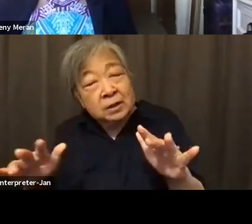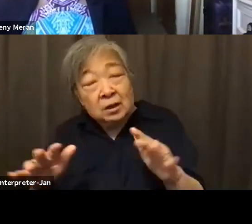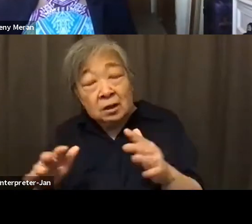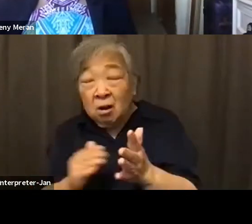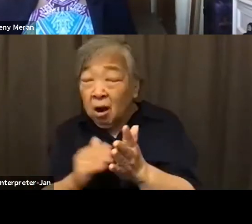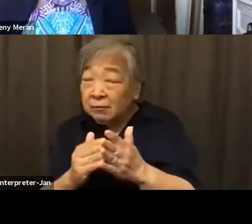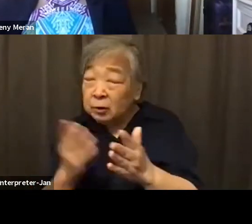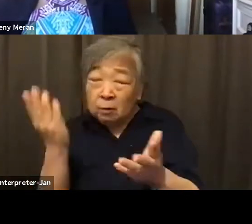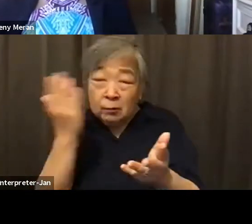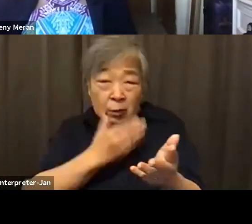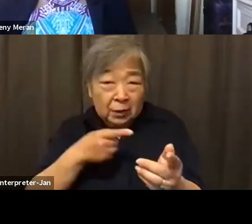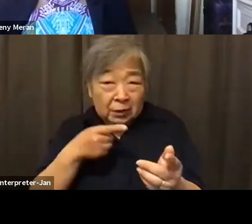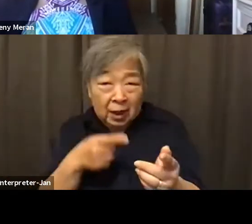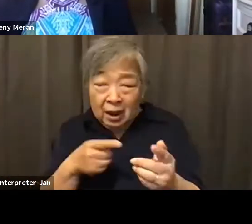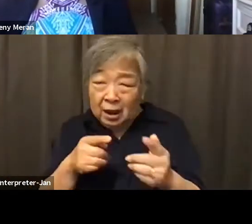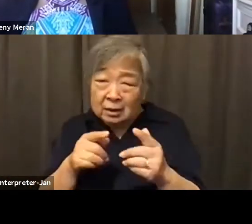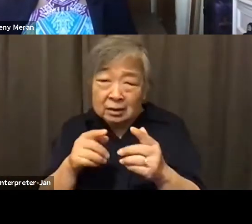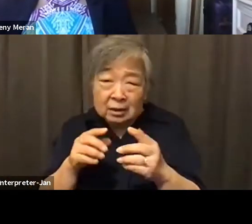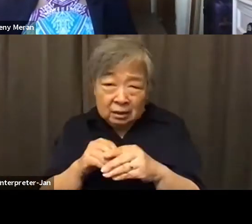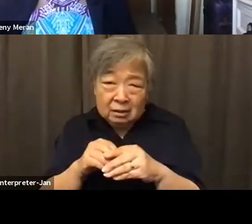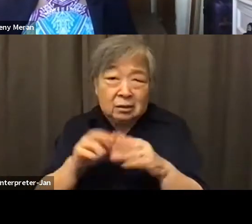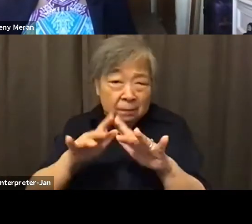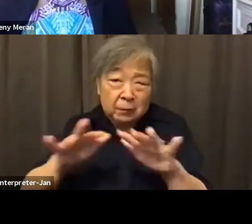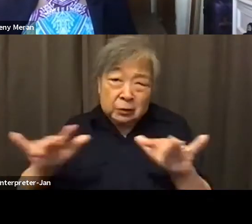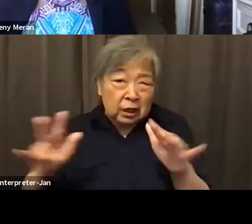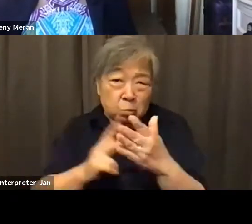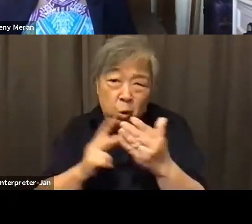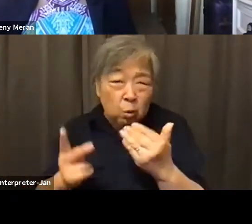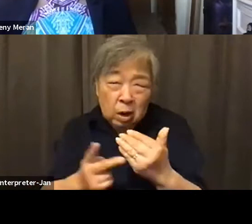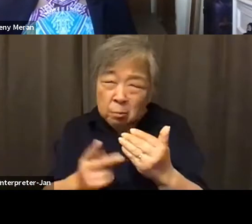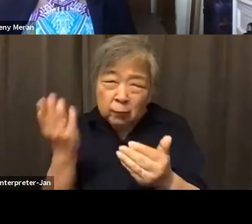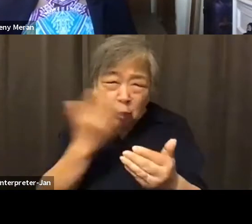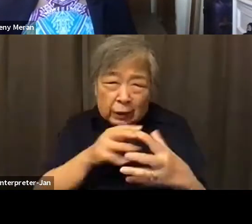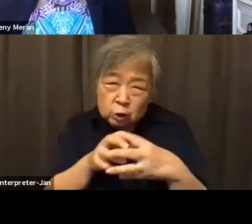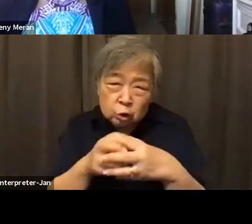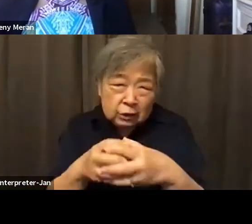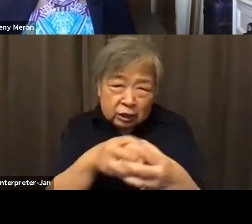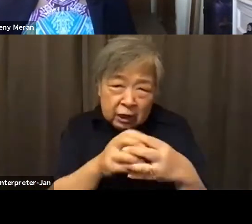in diversity initiatives, but at the same time we want to recognize and celebrate that